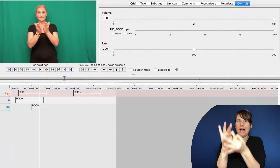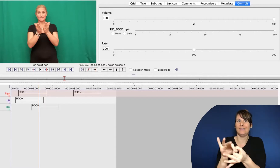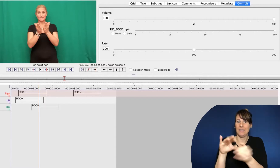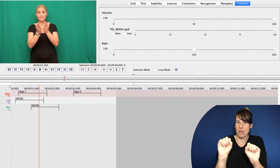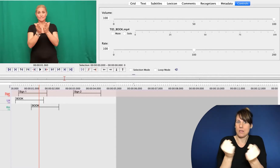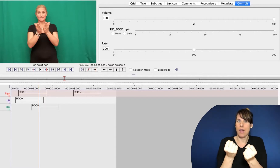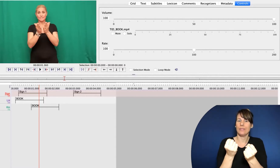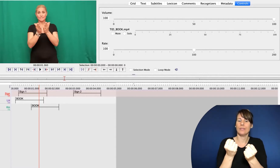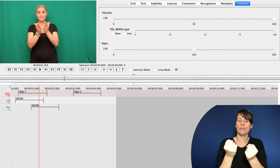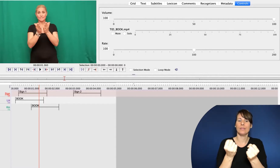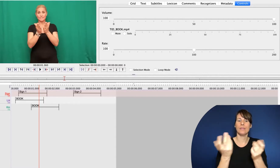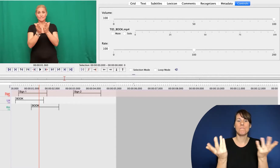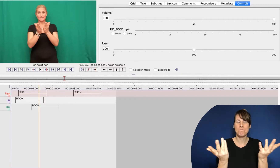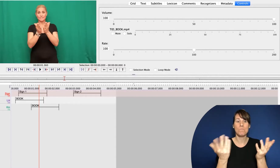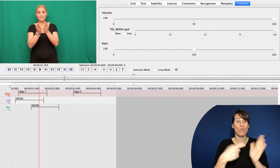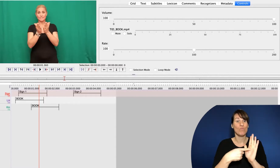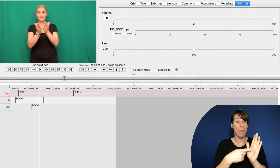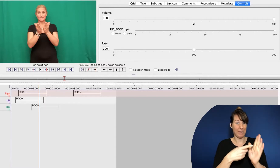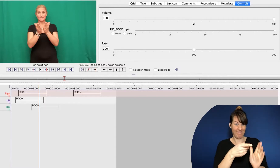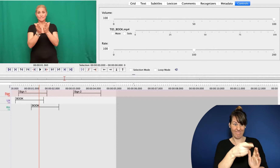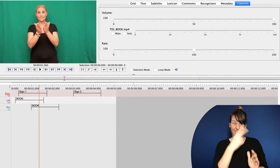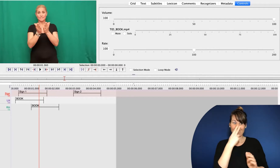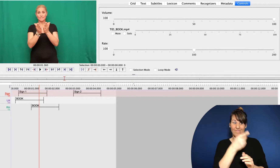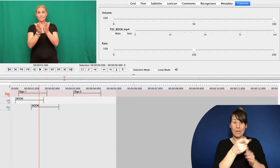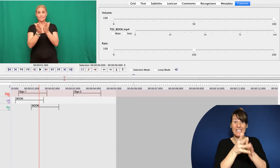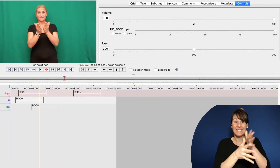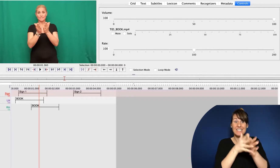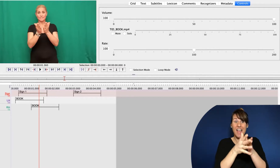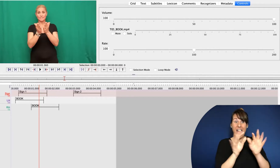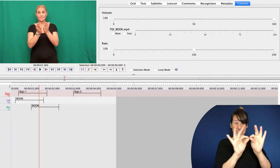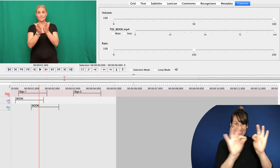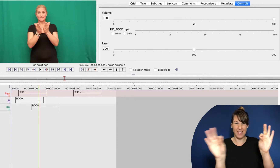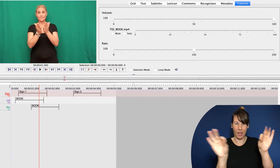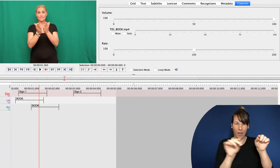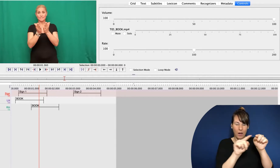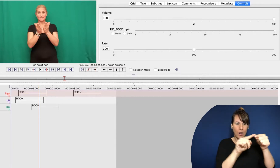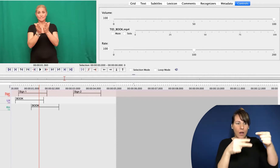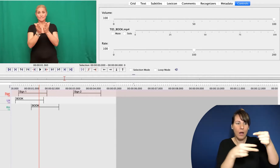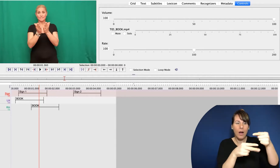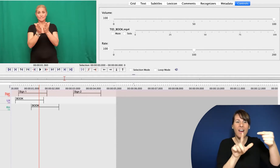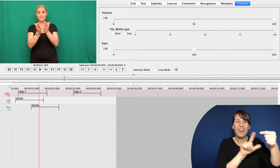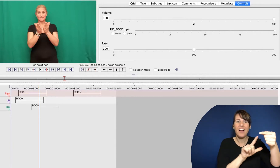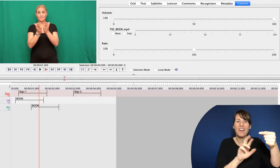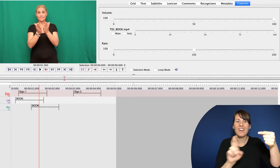between our tiers because the second and the third tiers are related to